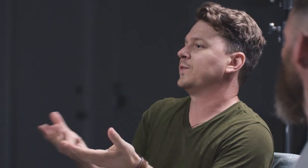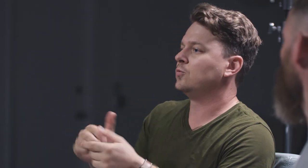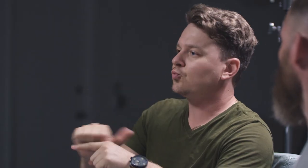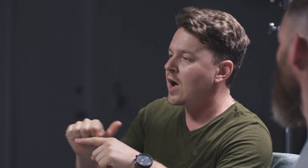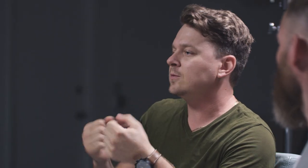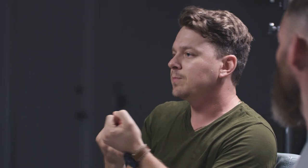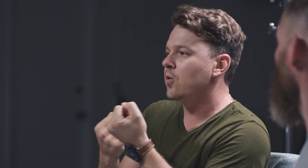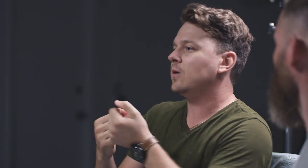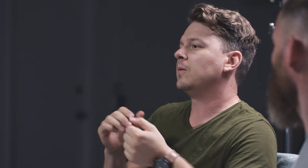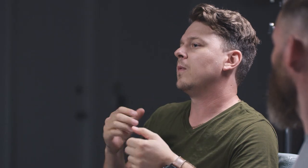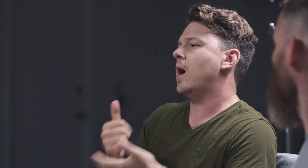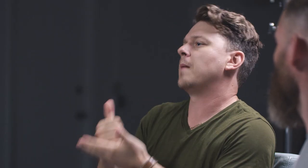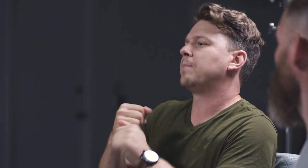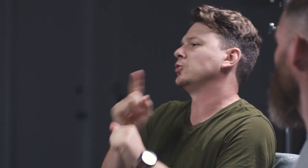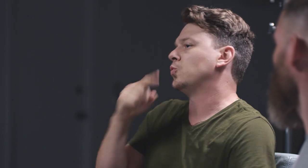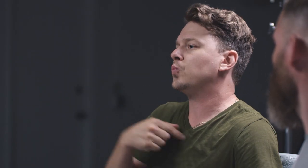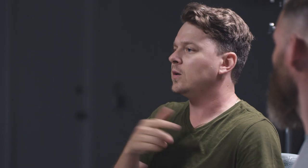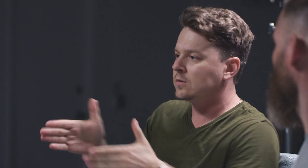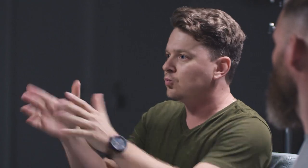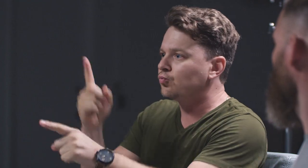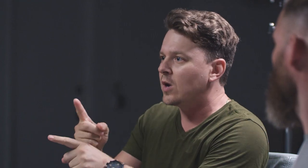providing us with training and support, helping us make sure we're on the right path.